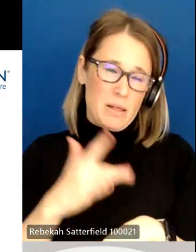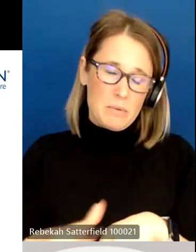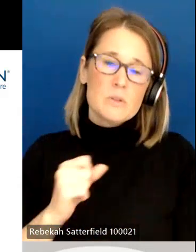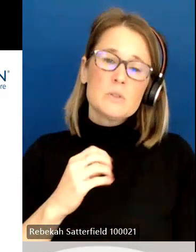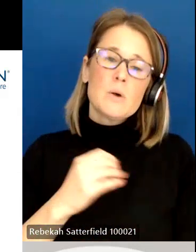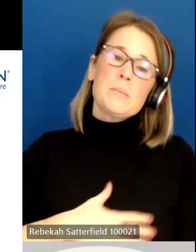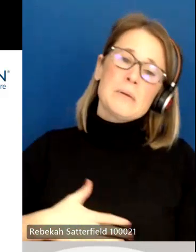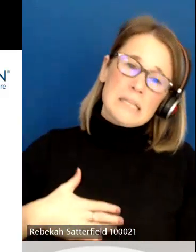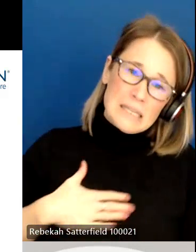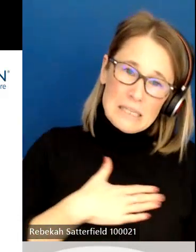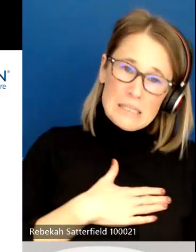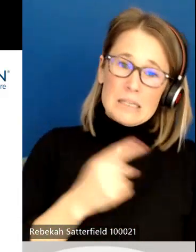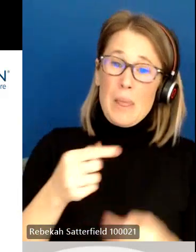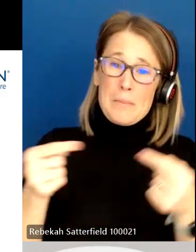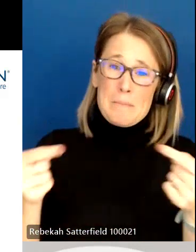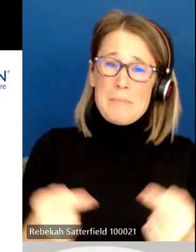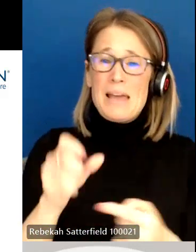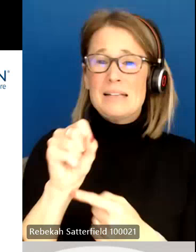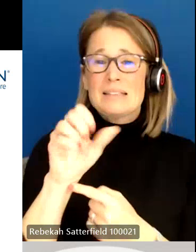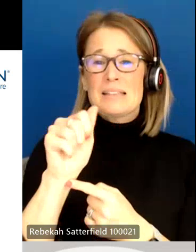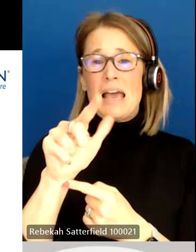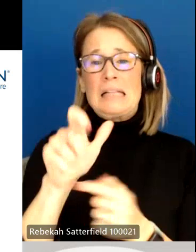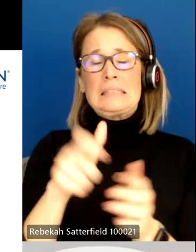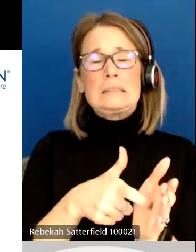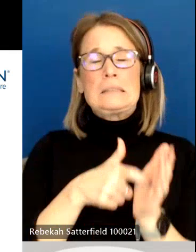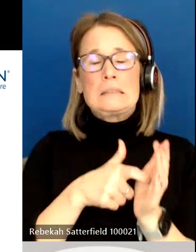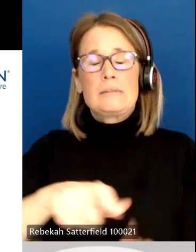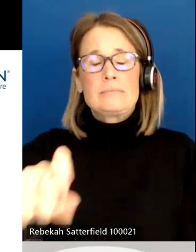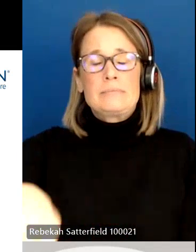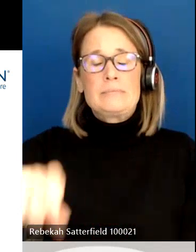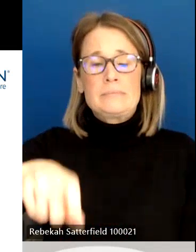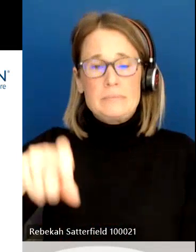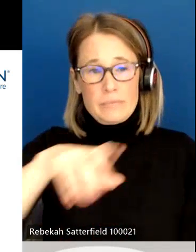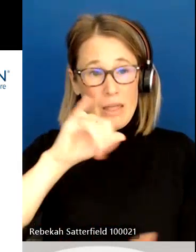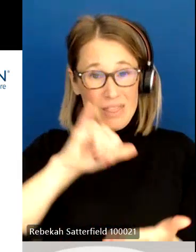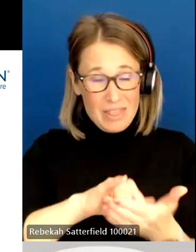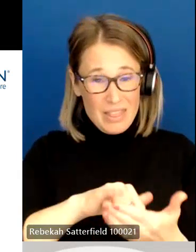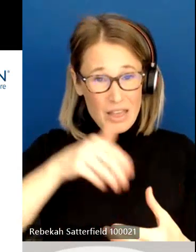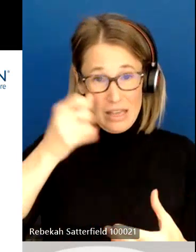the Pain Scale is vital and these types of things that are in the toolbox everything was a one-time